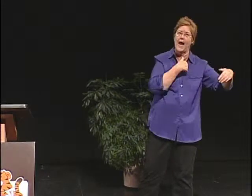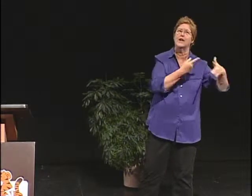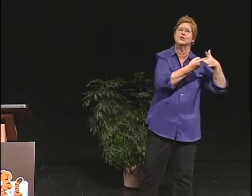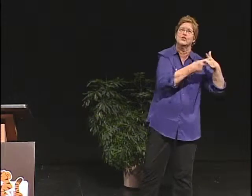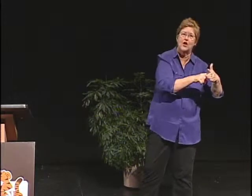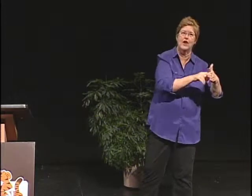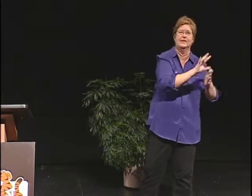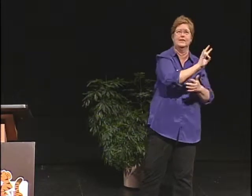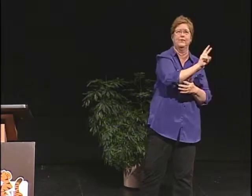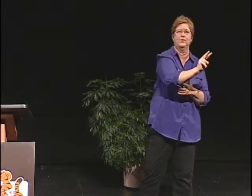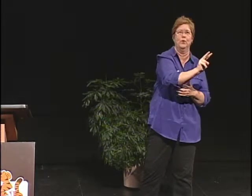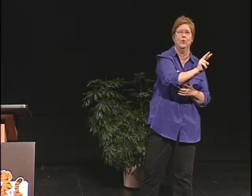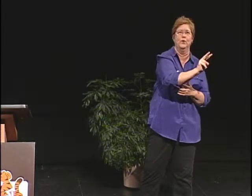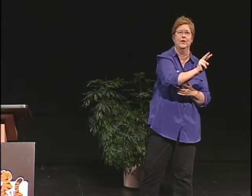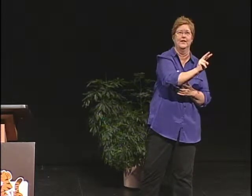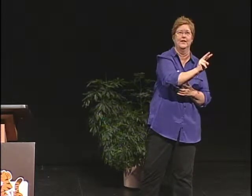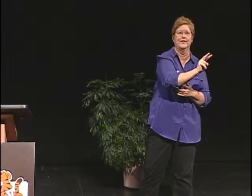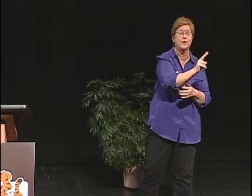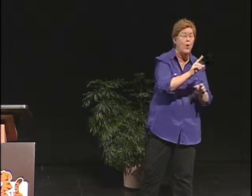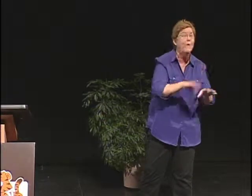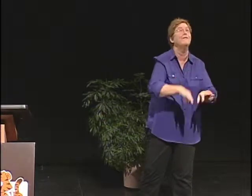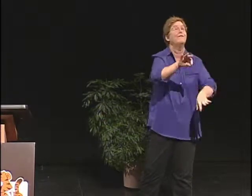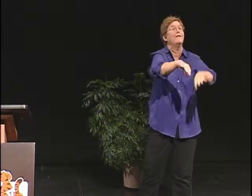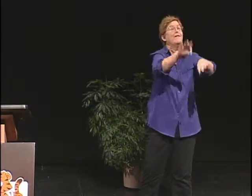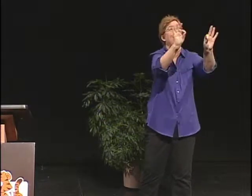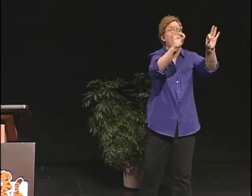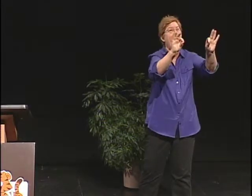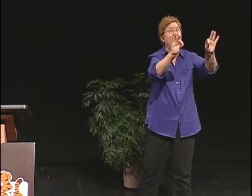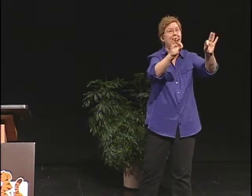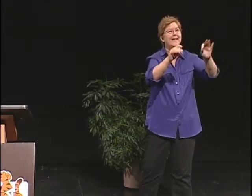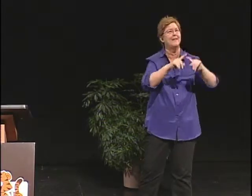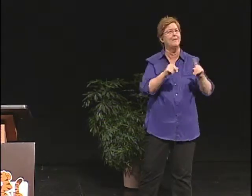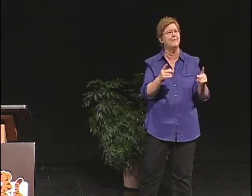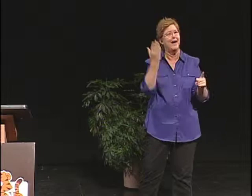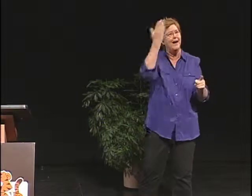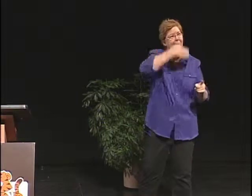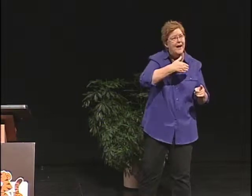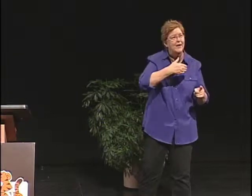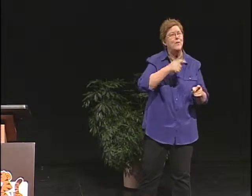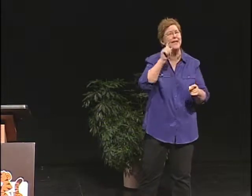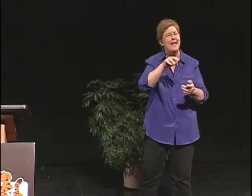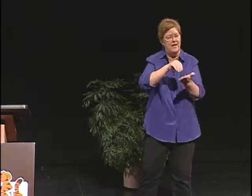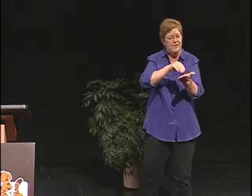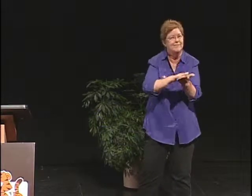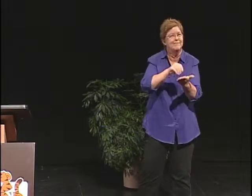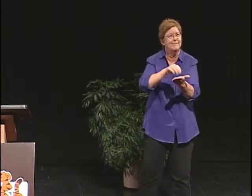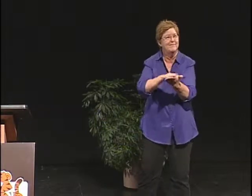Well, that was incorrect. It actually commenced in 1972. And we were able to find information documenting that.